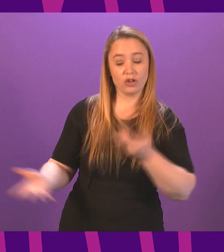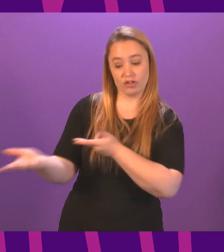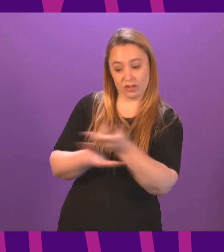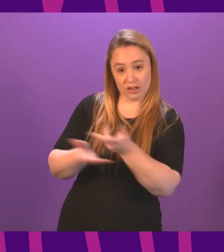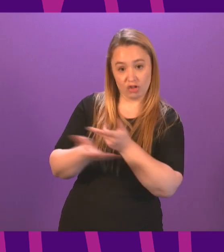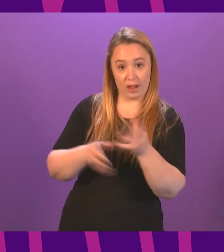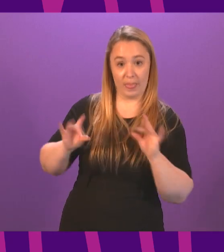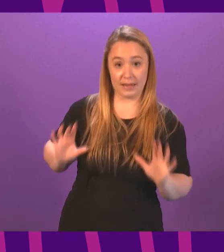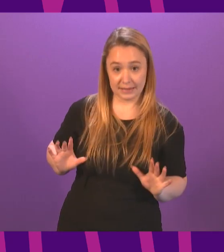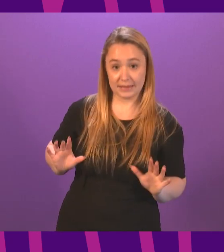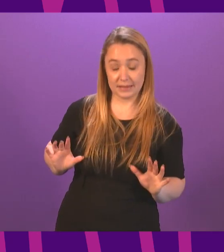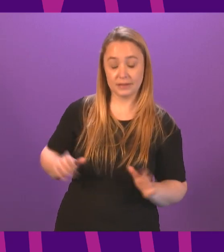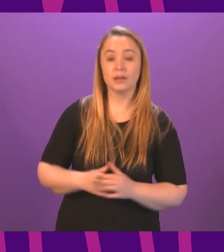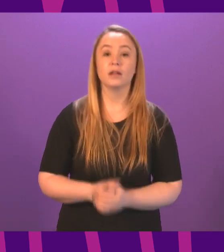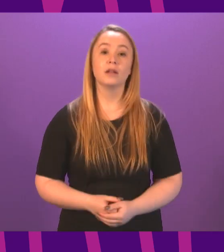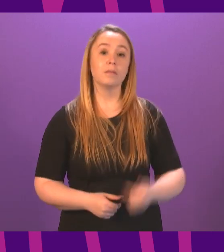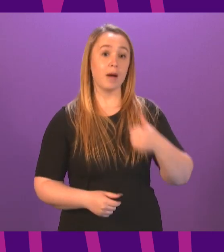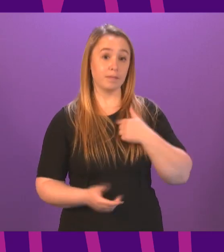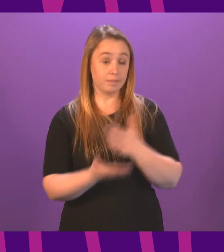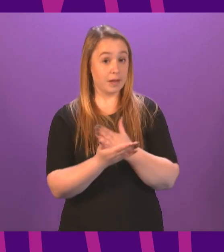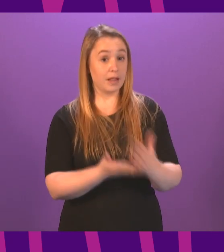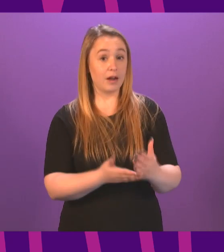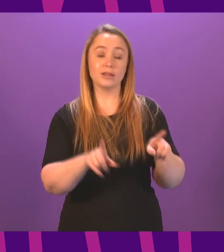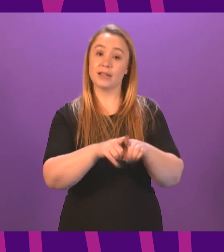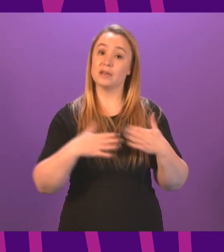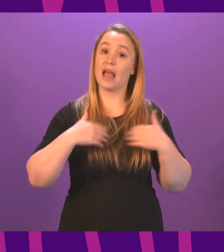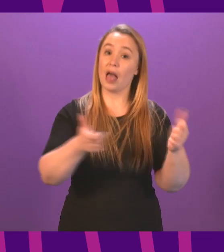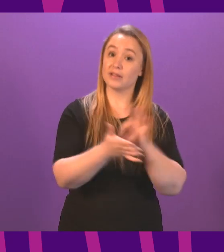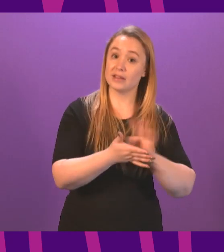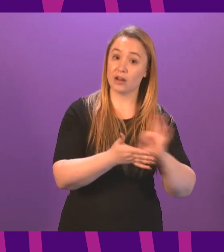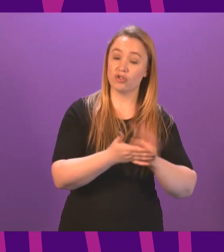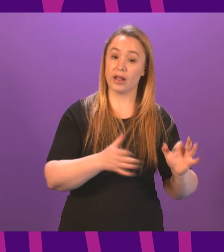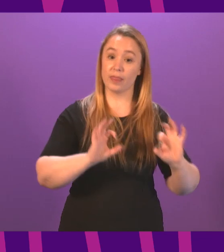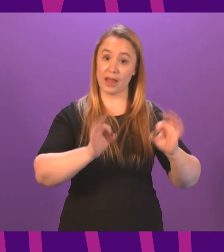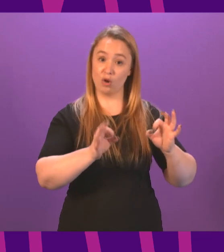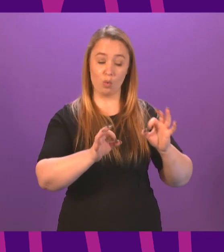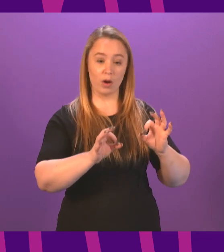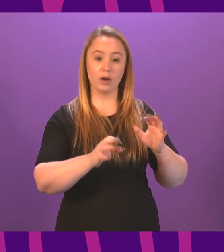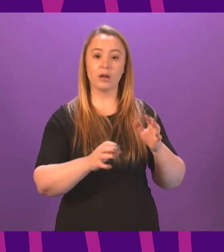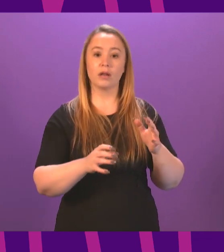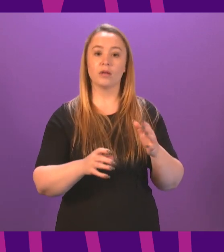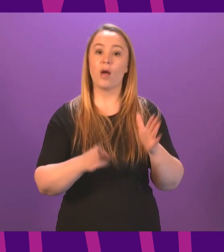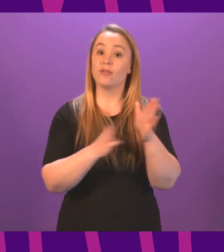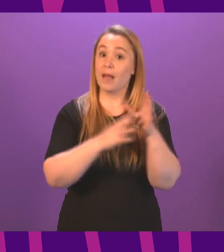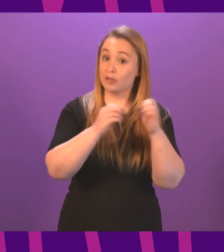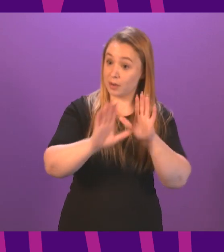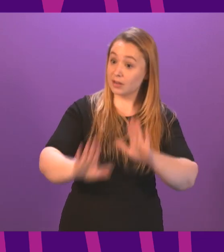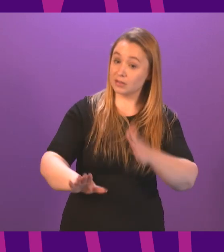secretary—that no one in any circumstances—[Interruption.] Miles Briggs should let me complete the answer.